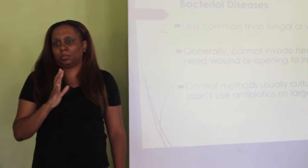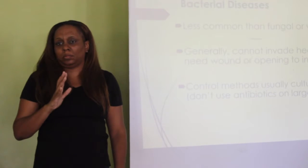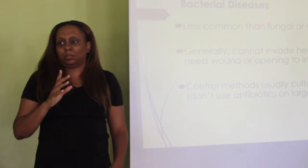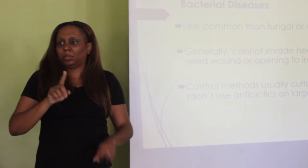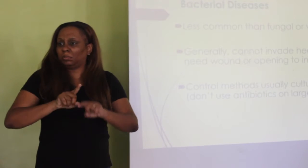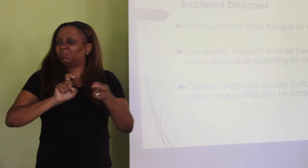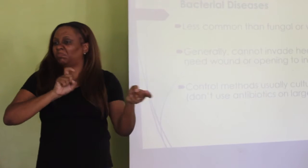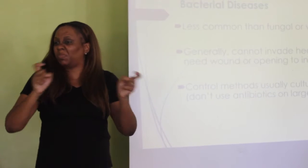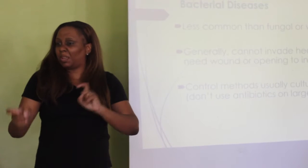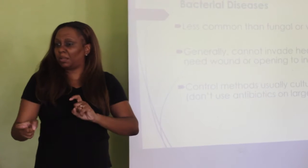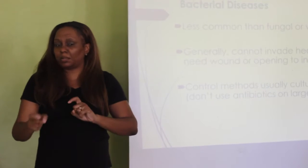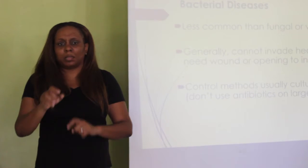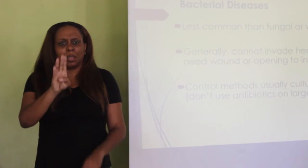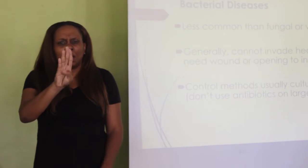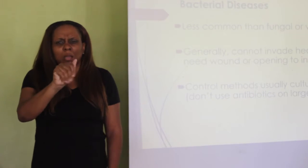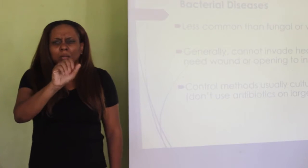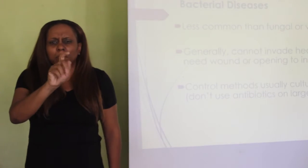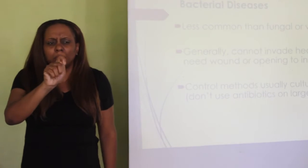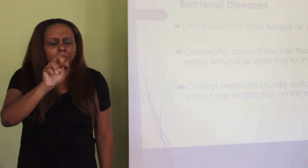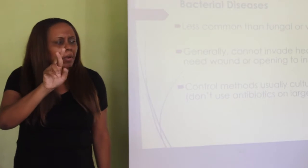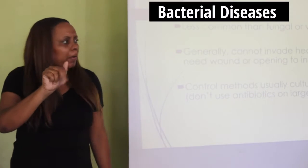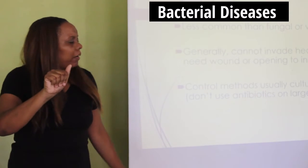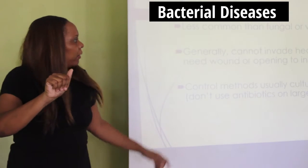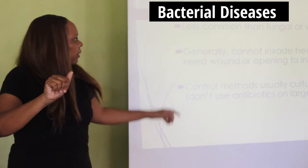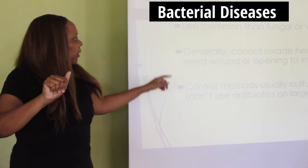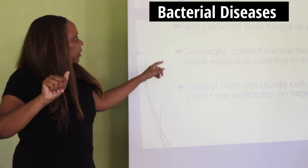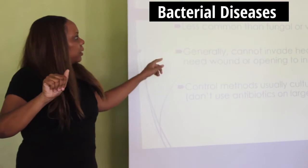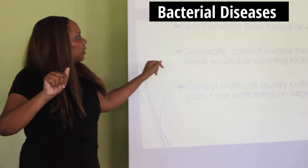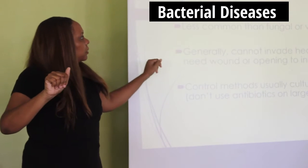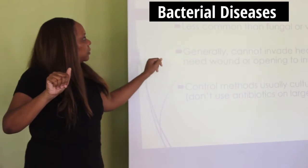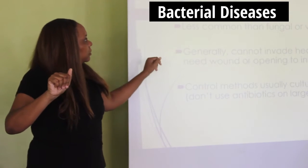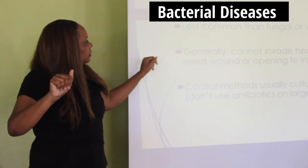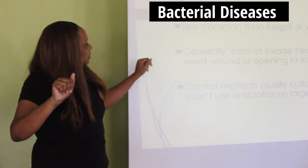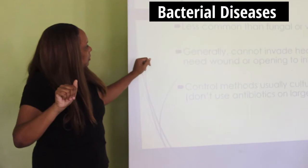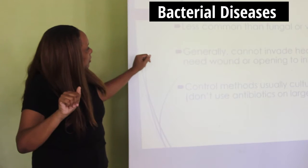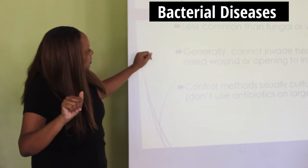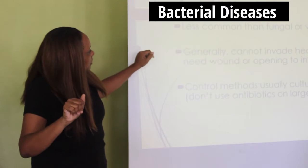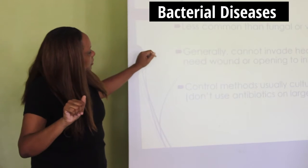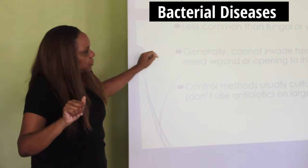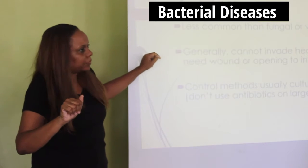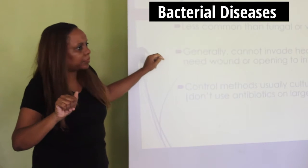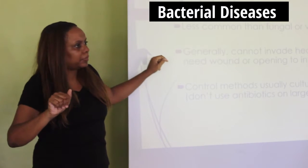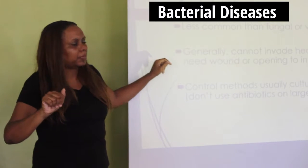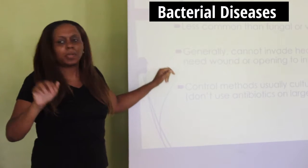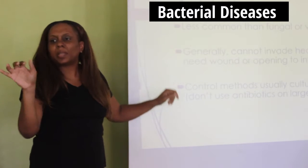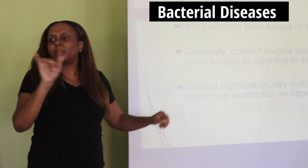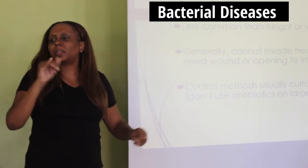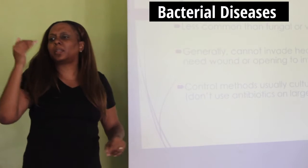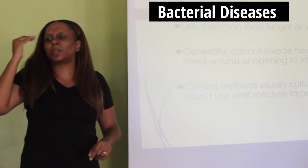the thing about bacterias is that it's like it reacts like if you have a cut you get a cut